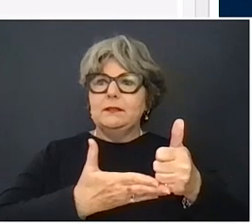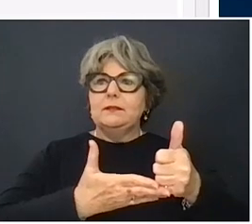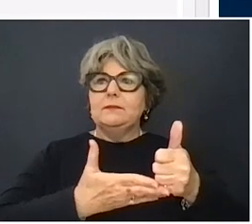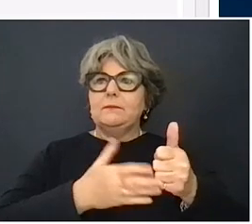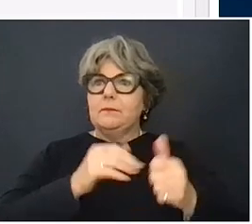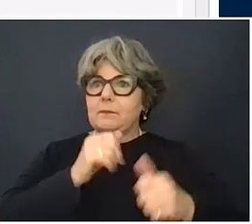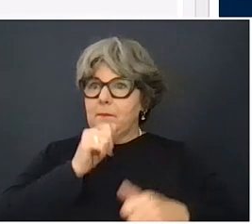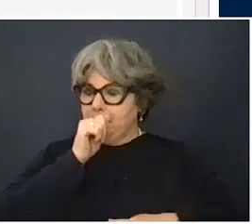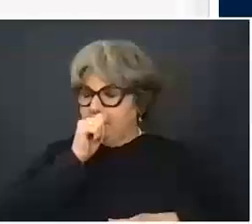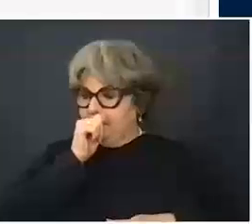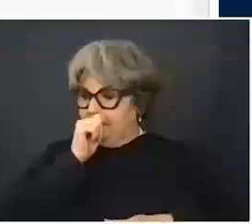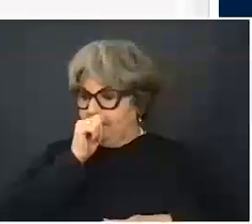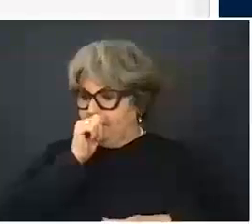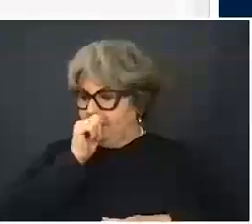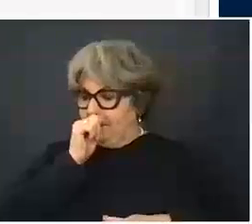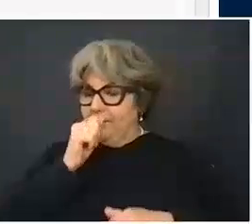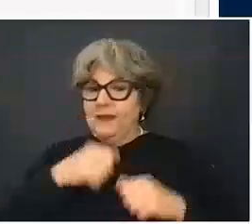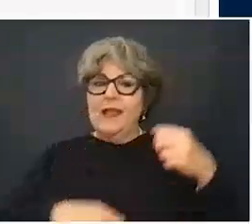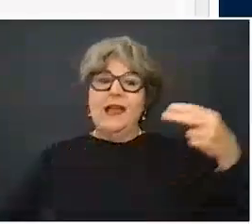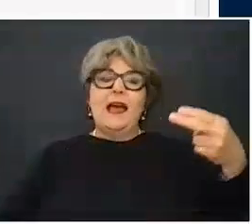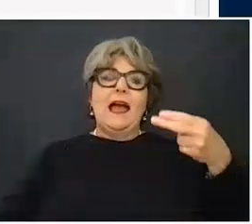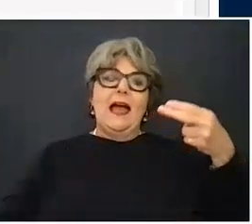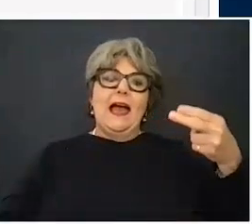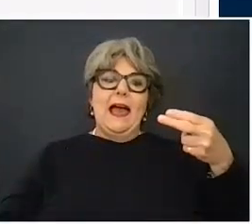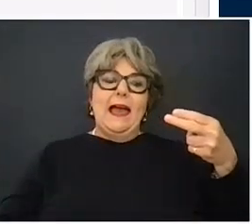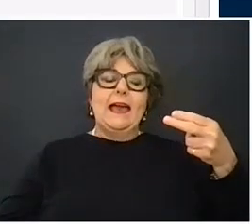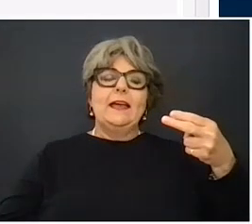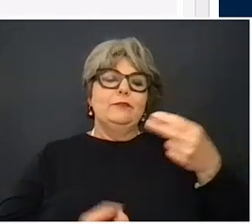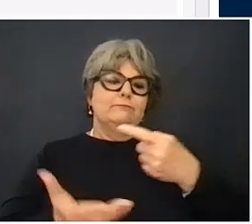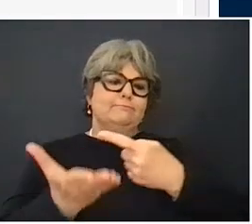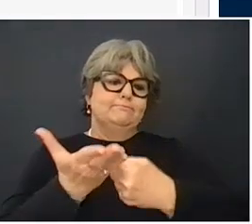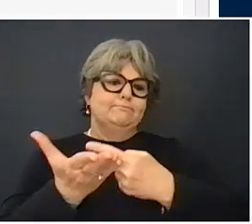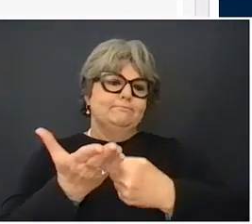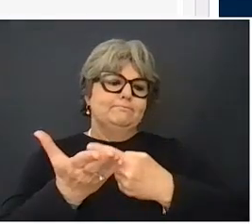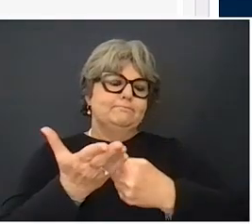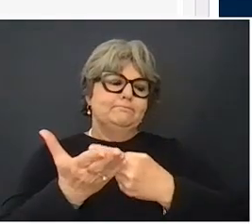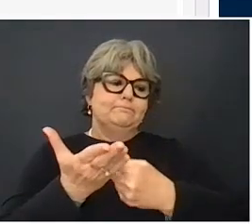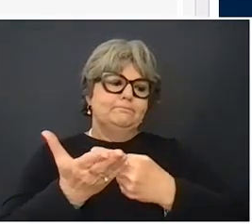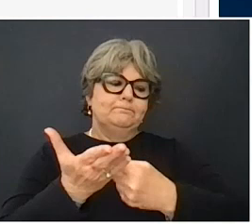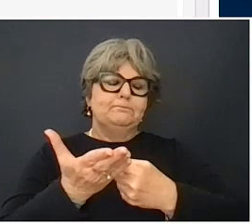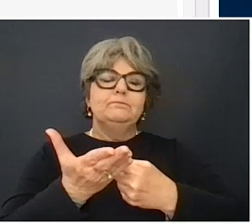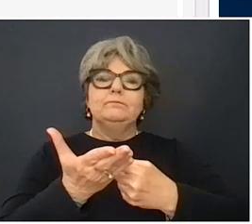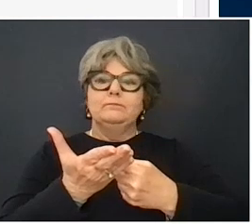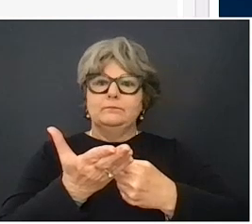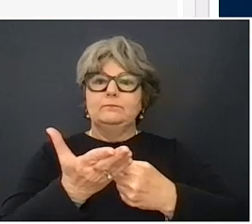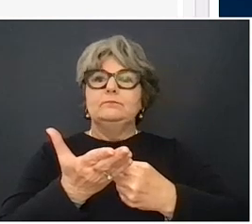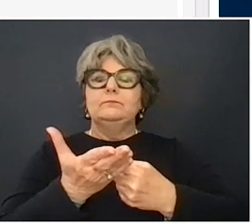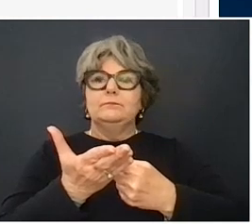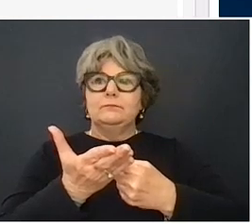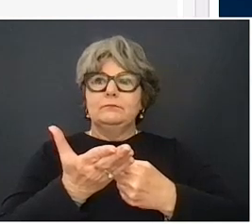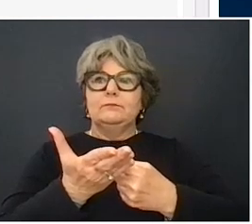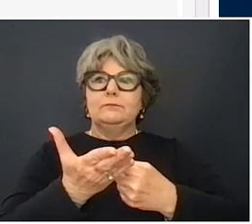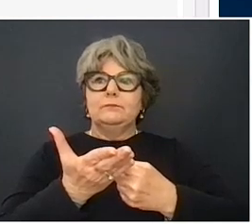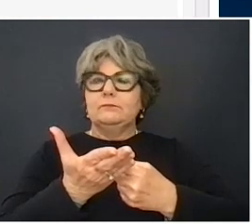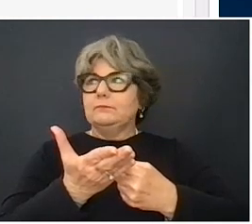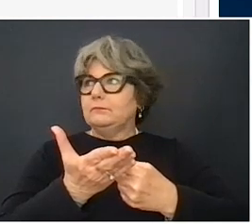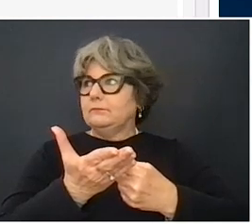And (h) is where we had some discussion yesterday. This is the provisions that